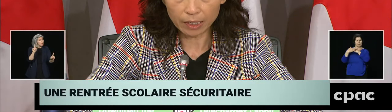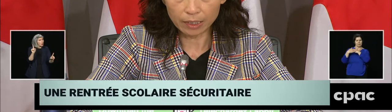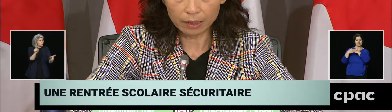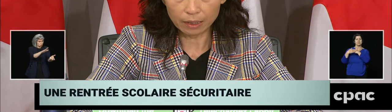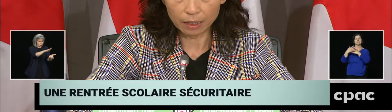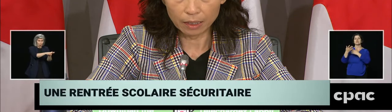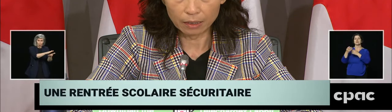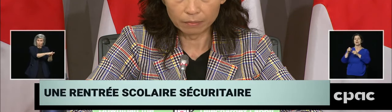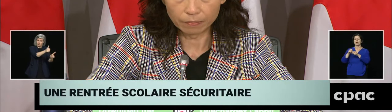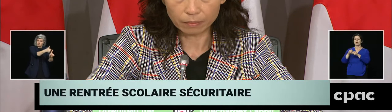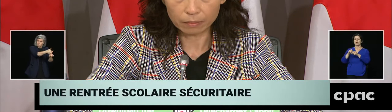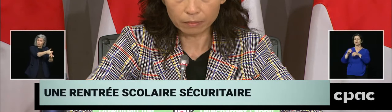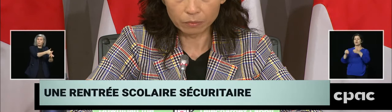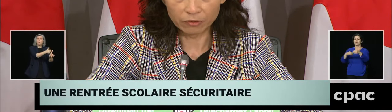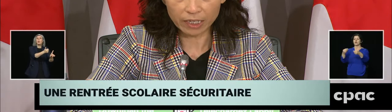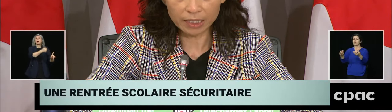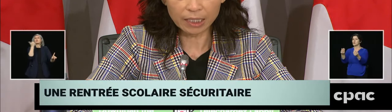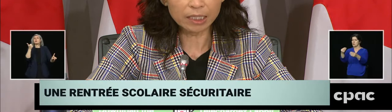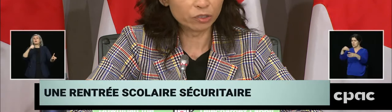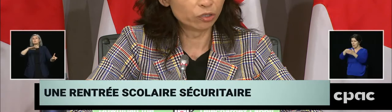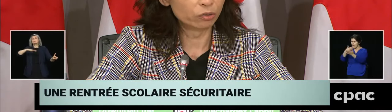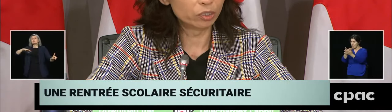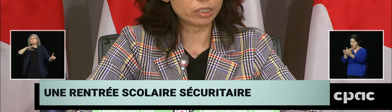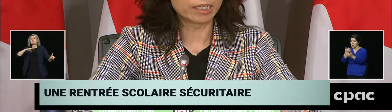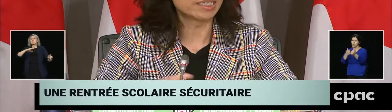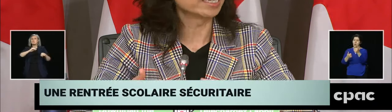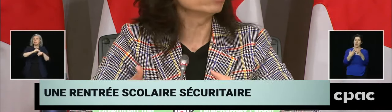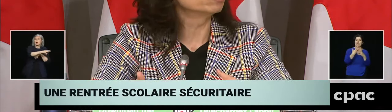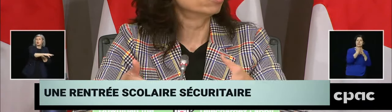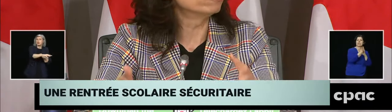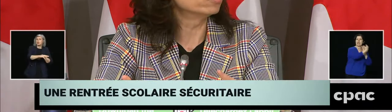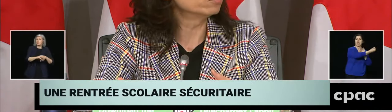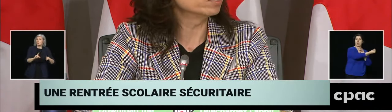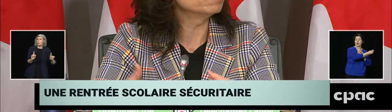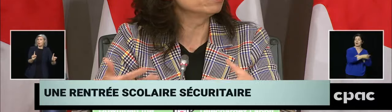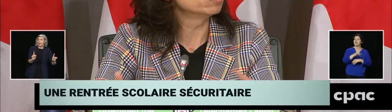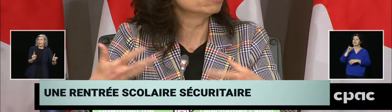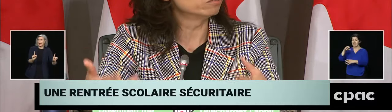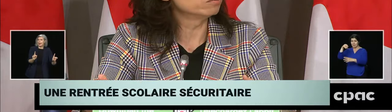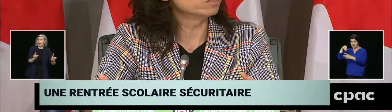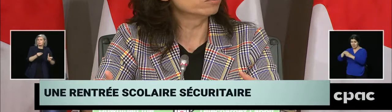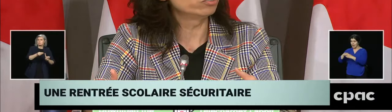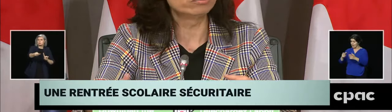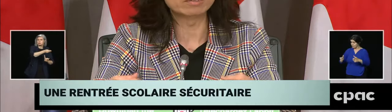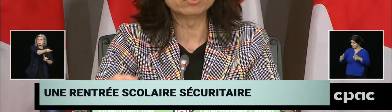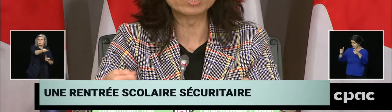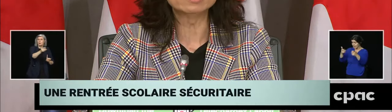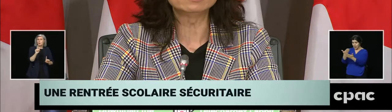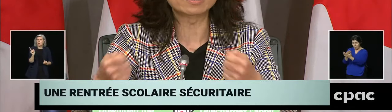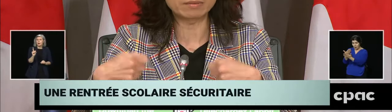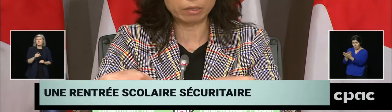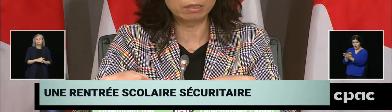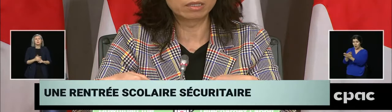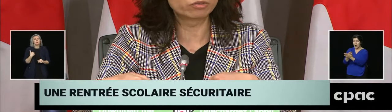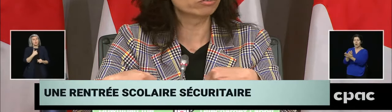SCHOOL, WHAT WE'VE DONE IS WE'VE